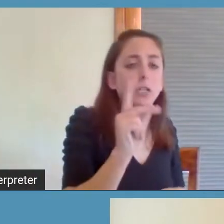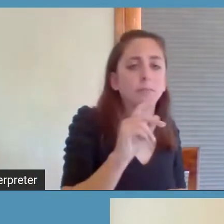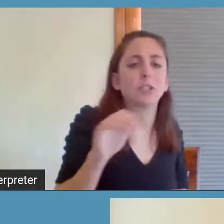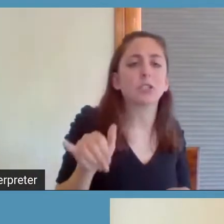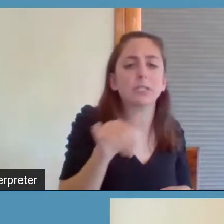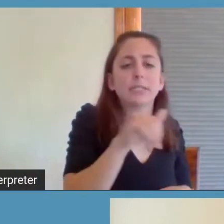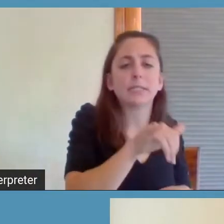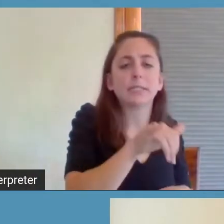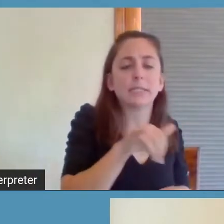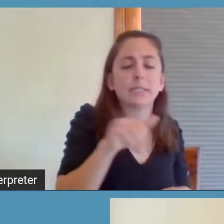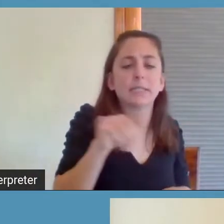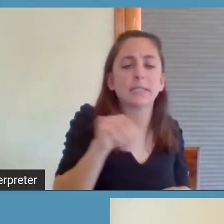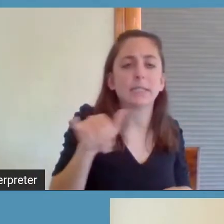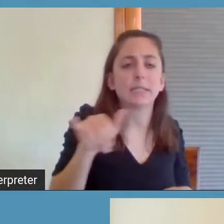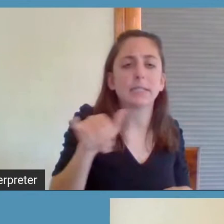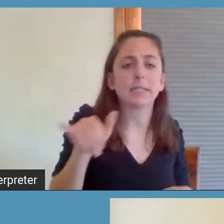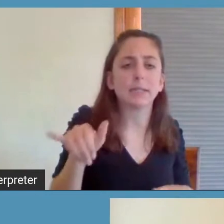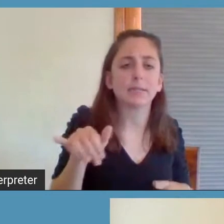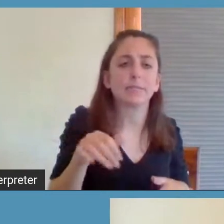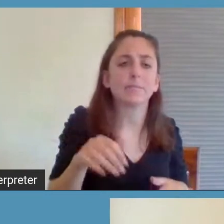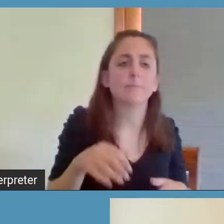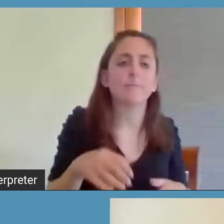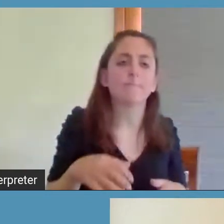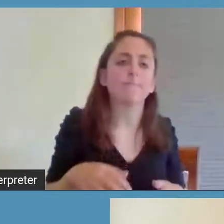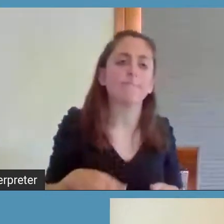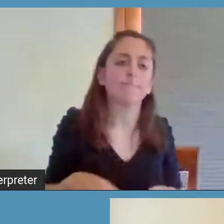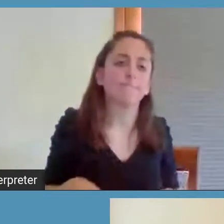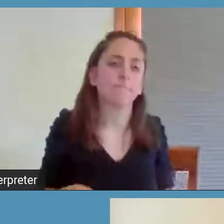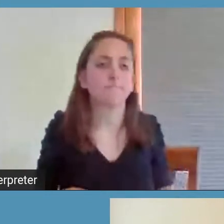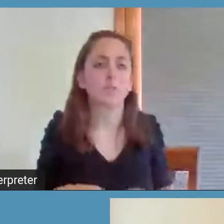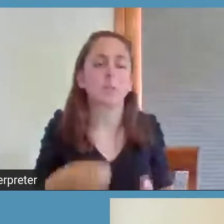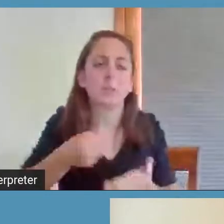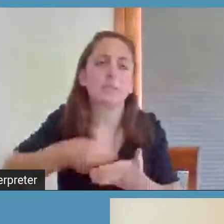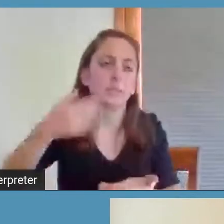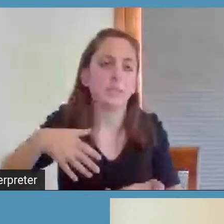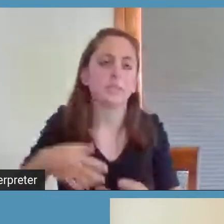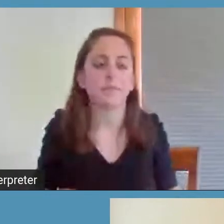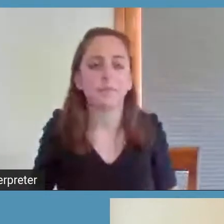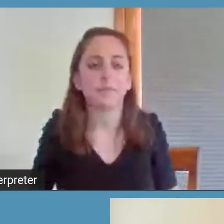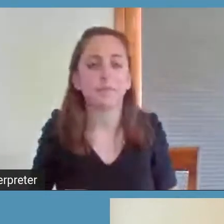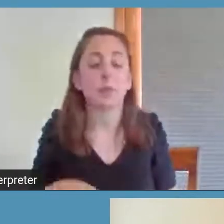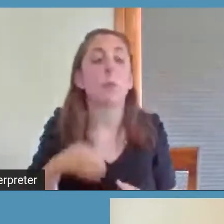for individual artists um in the long term but for a company or for a large institution